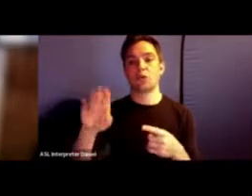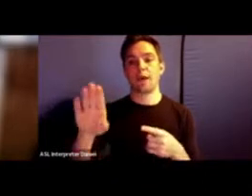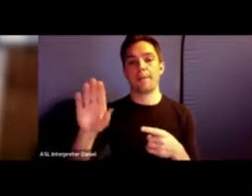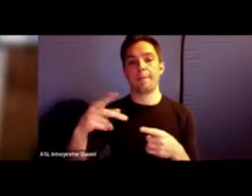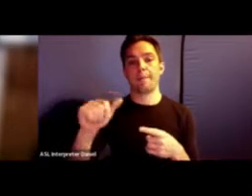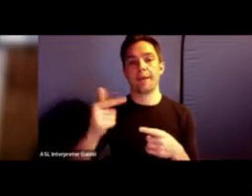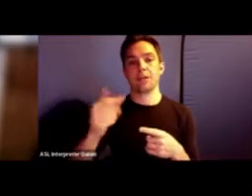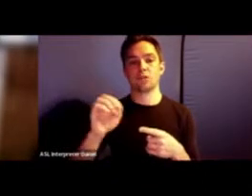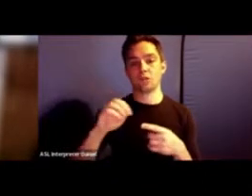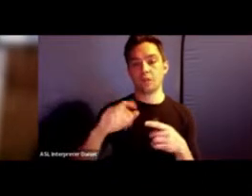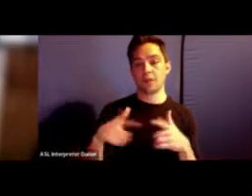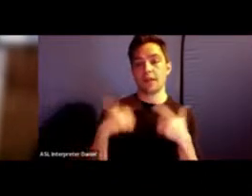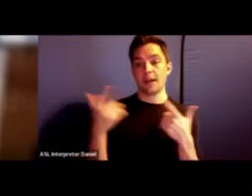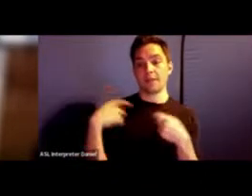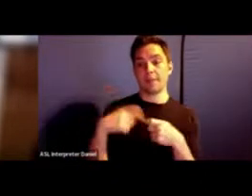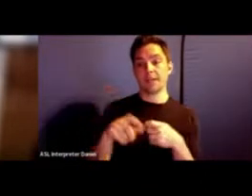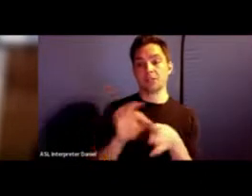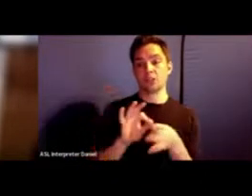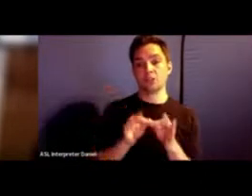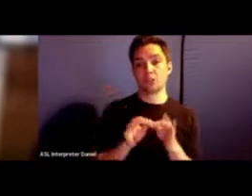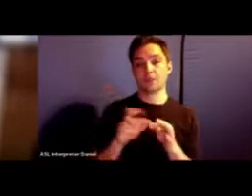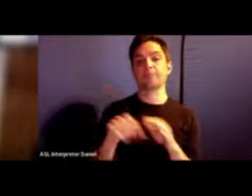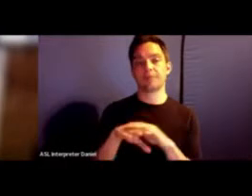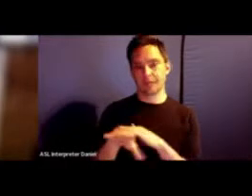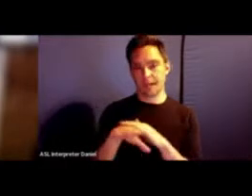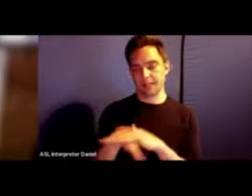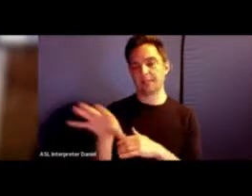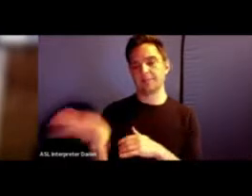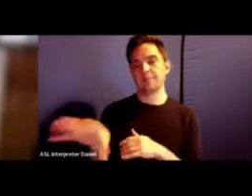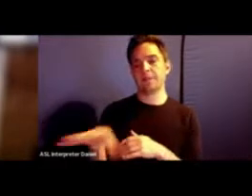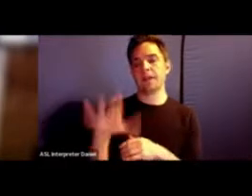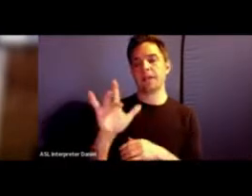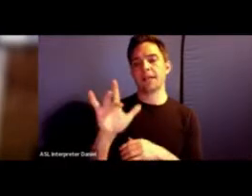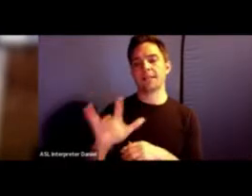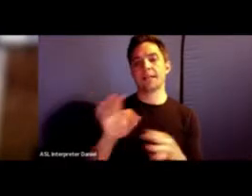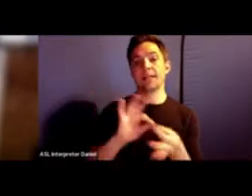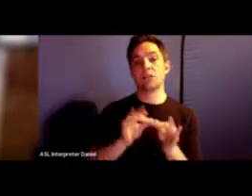Live Spanish interpretation can be accessed by clicking the interpretation button at the